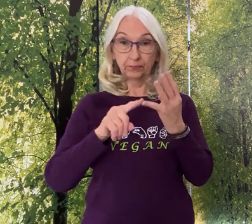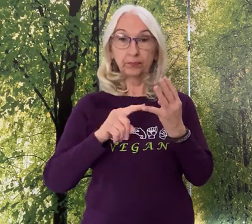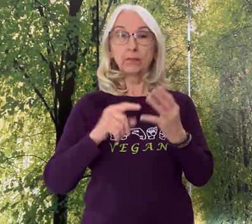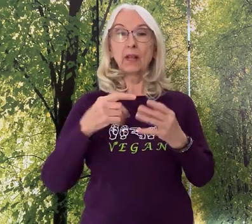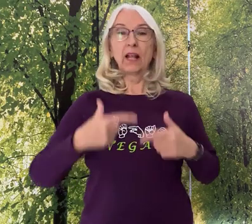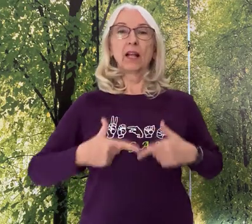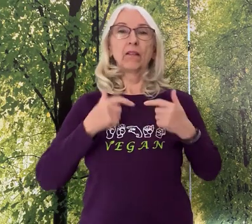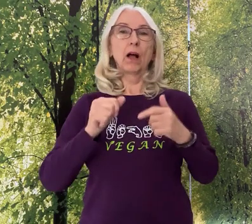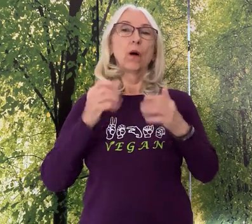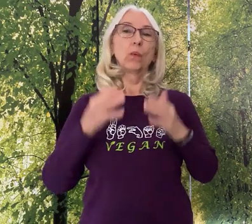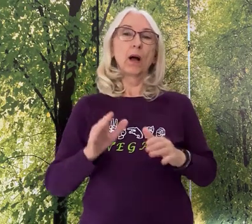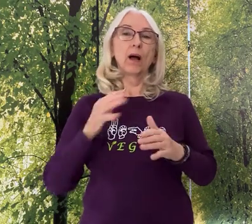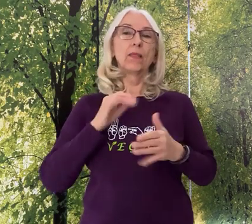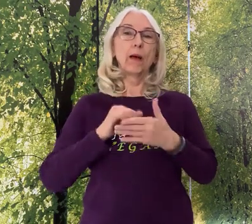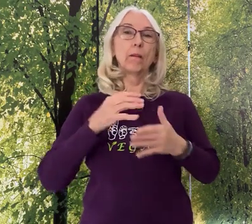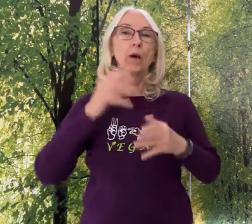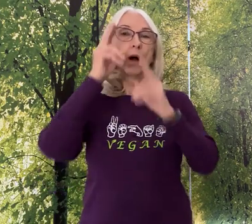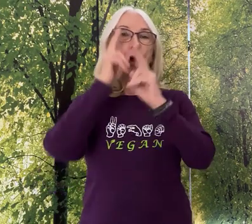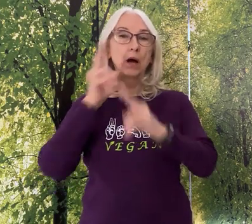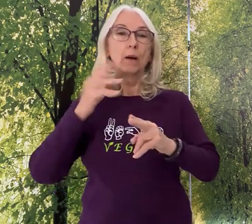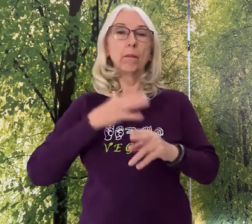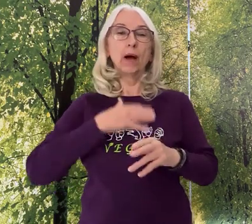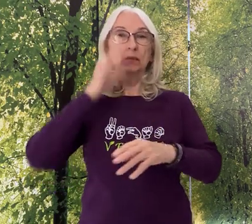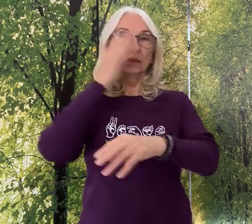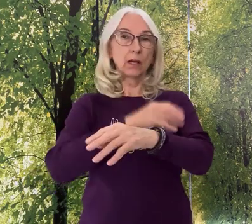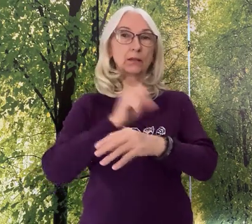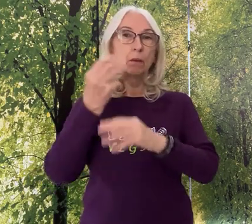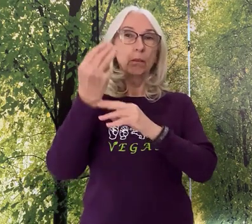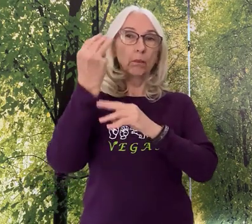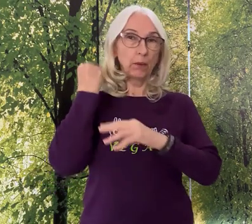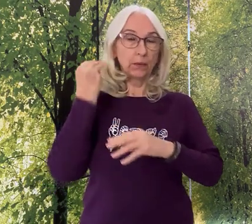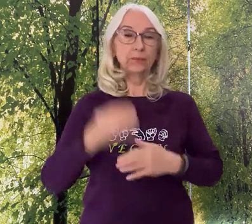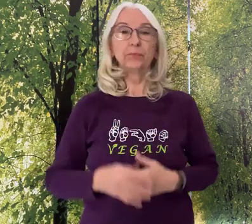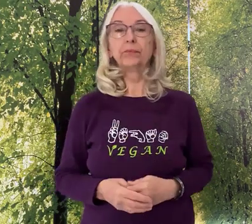4. Living in a Way That Honors My Son’s Memory